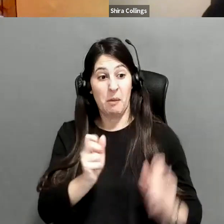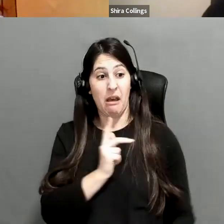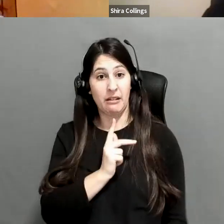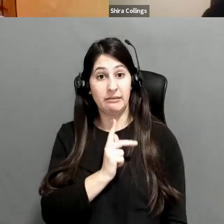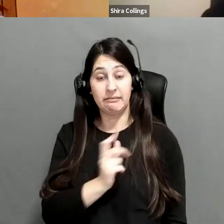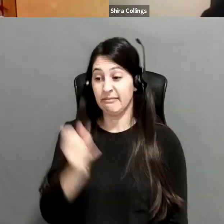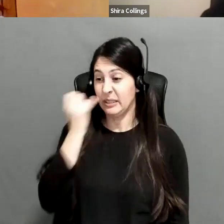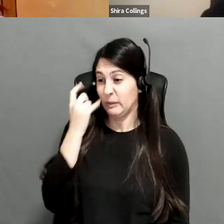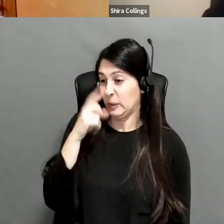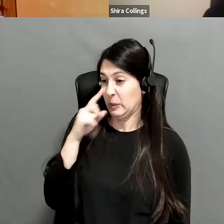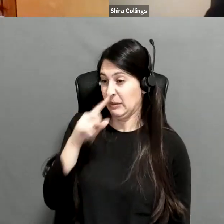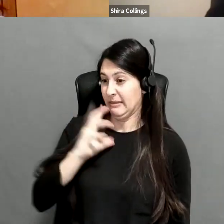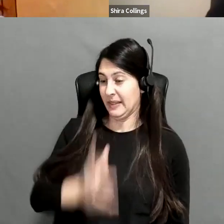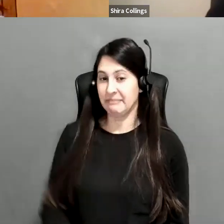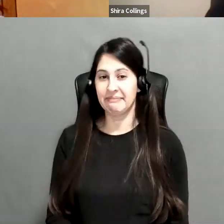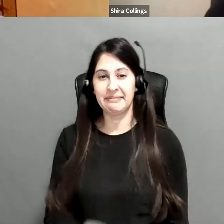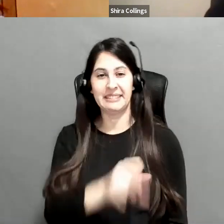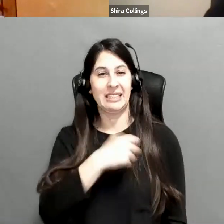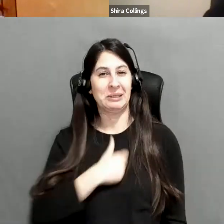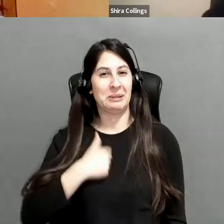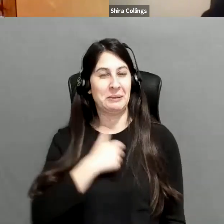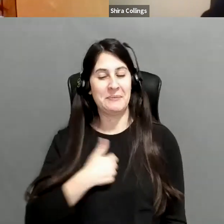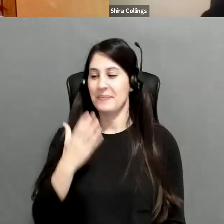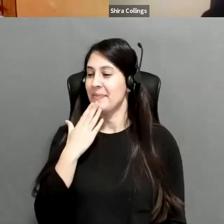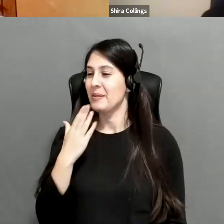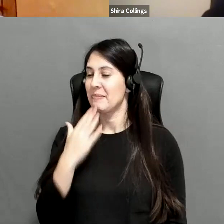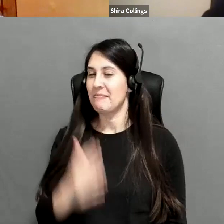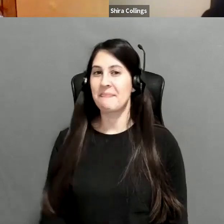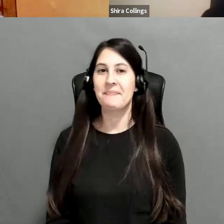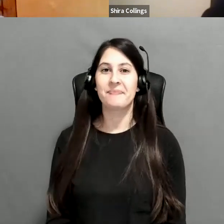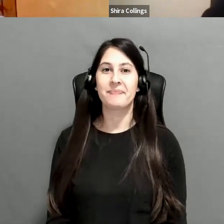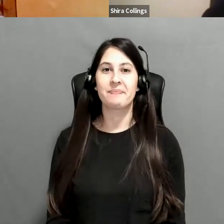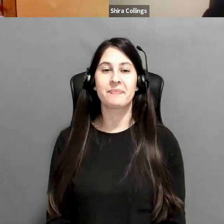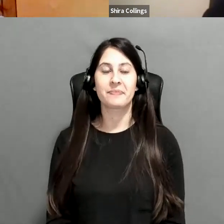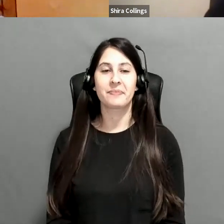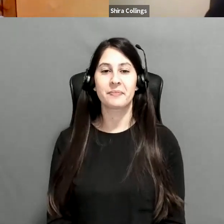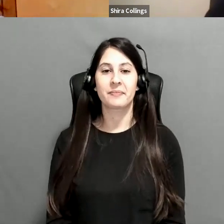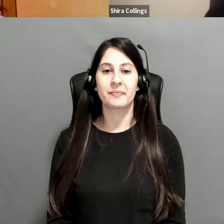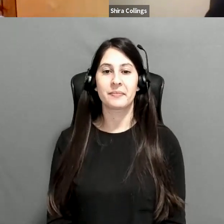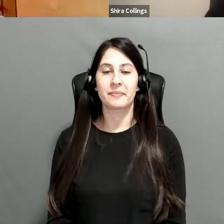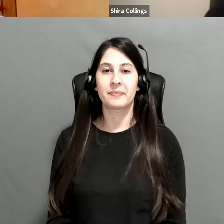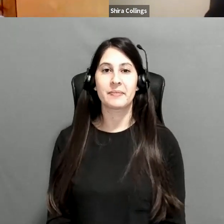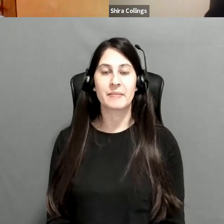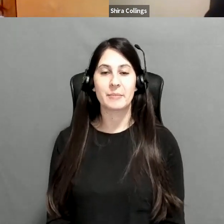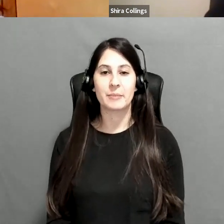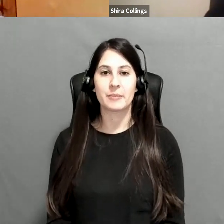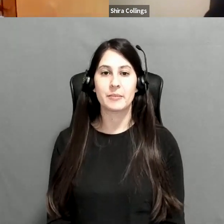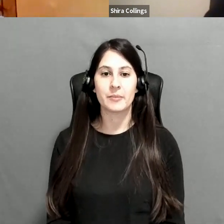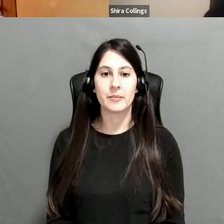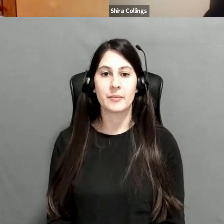I think I lost you for a second. Okay. Do you want me to go back? If that's okay with you.